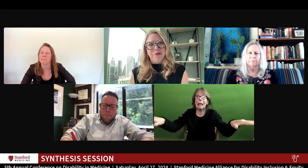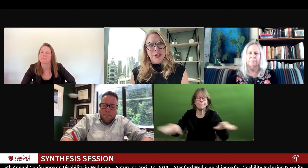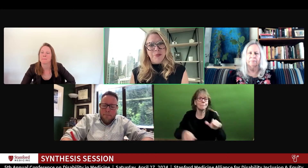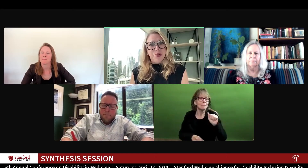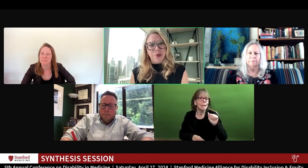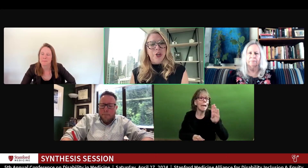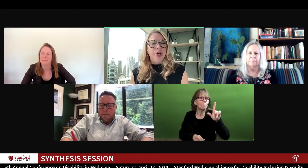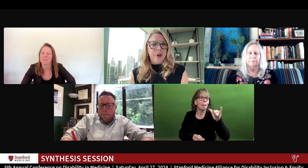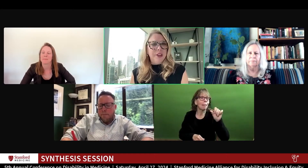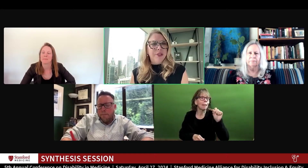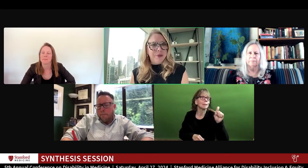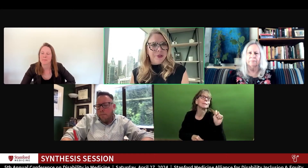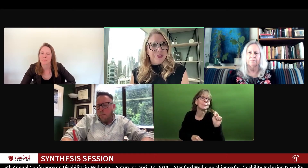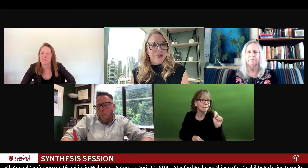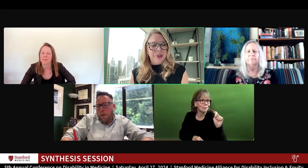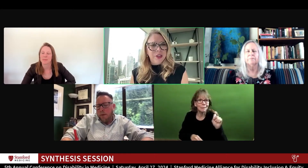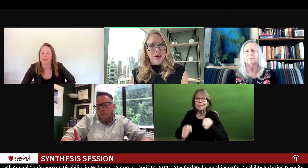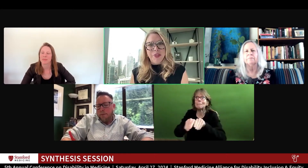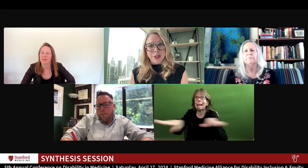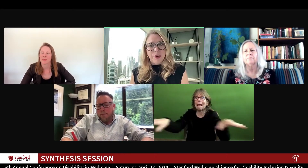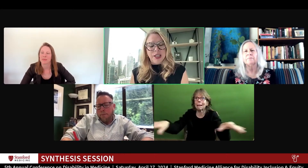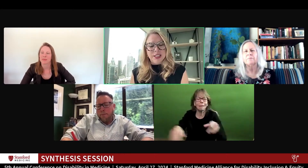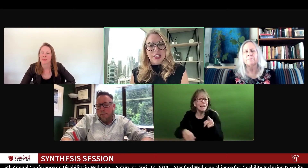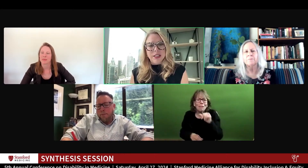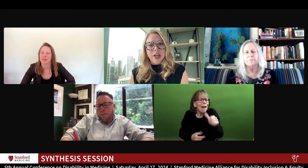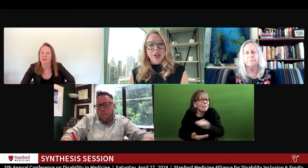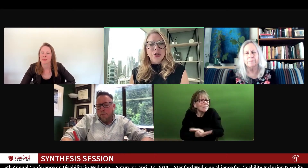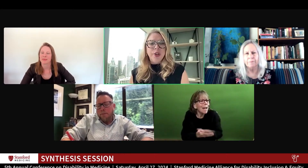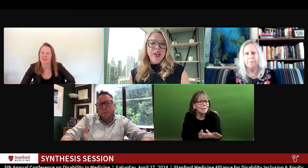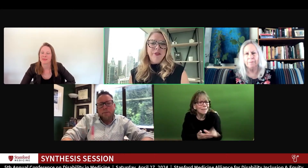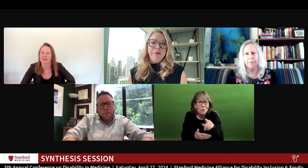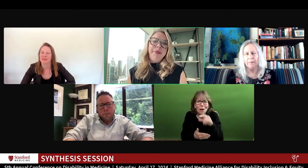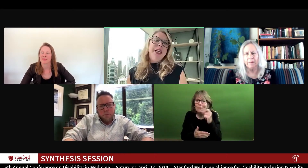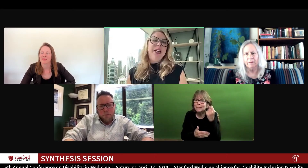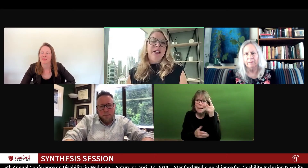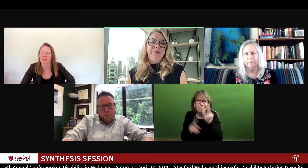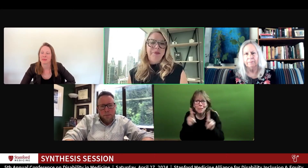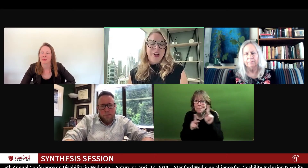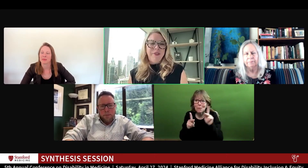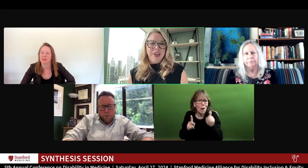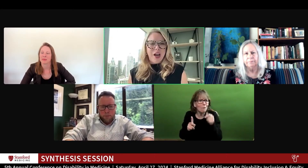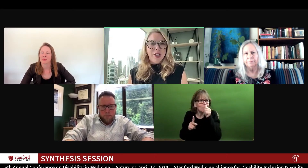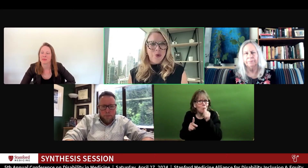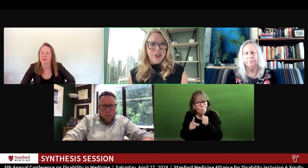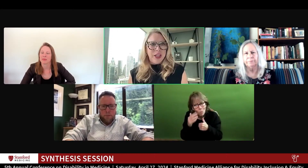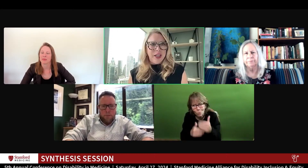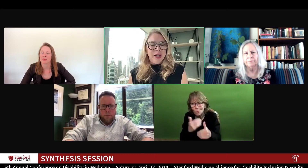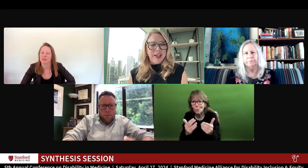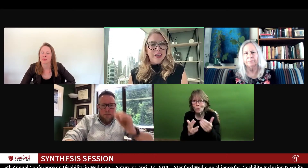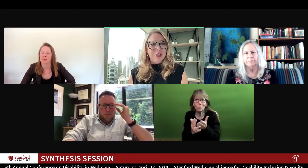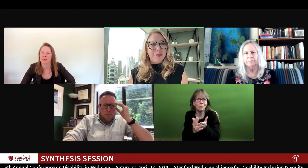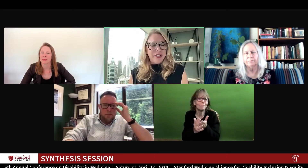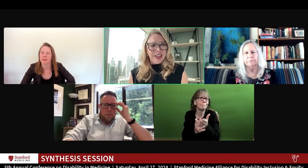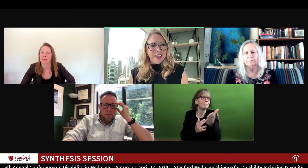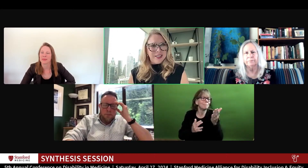of people who are going through this process. So I think for me, I've not only experience